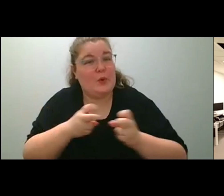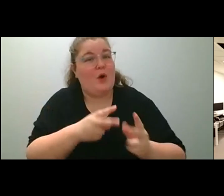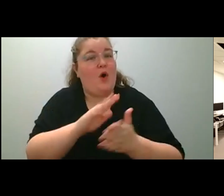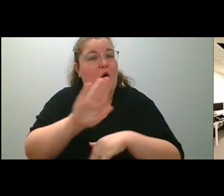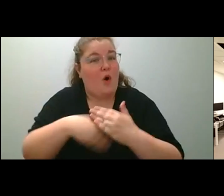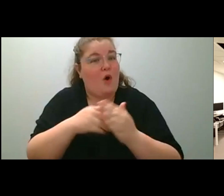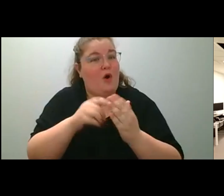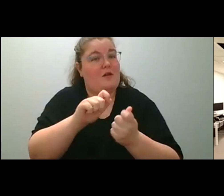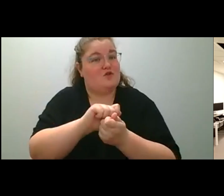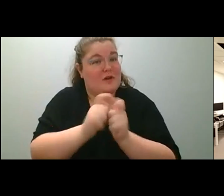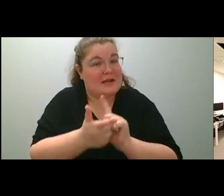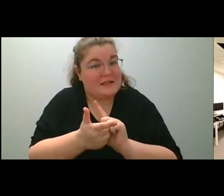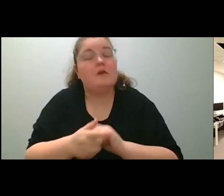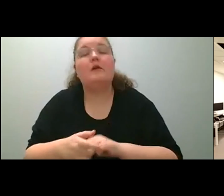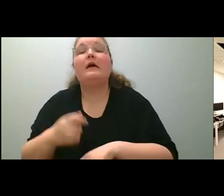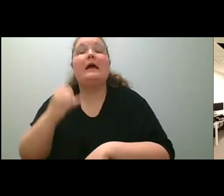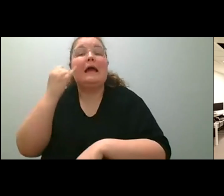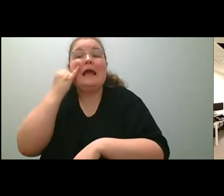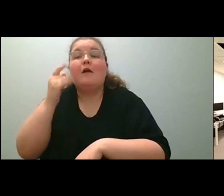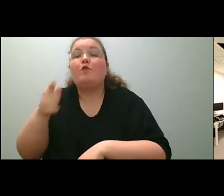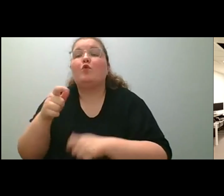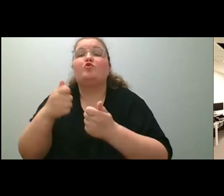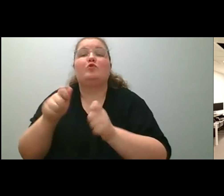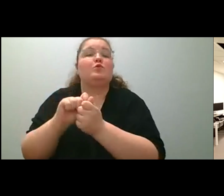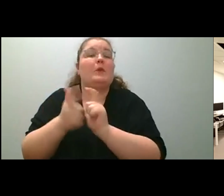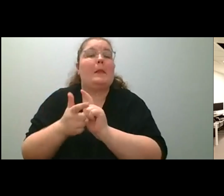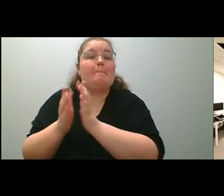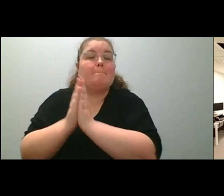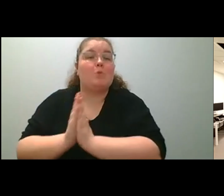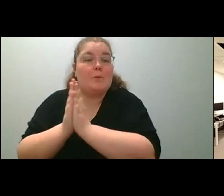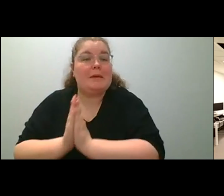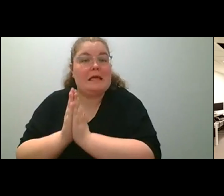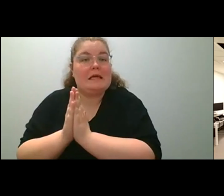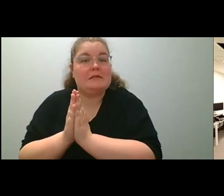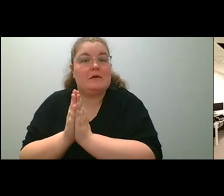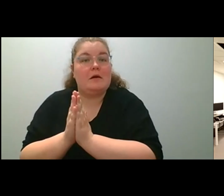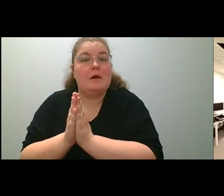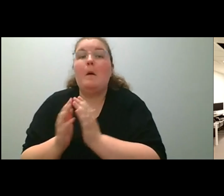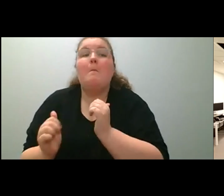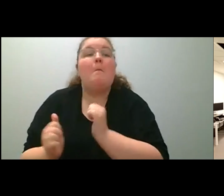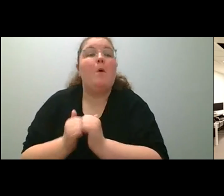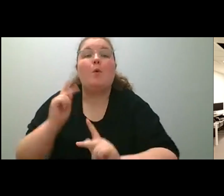and Burmese is the language that you're using. A lot of people actually don't even know how to type in Burmese.